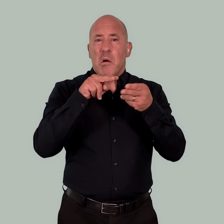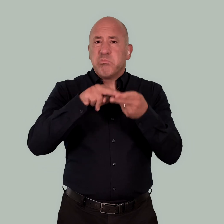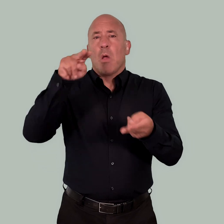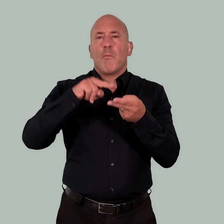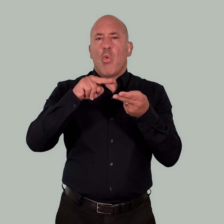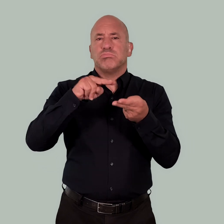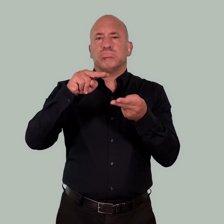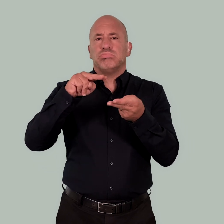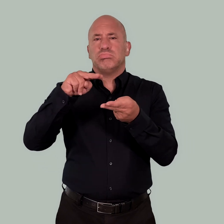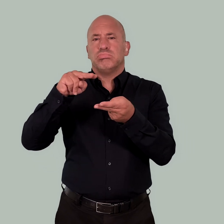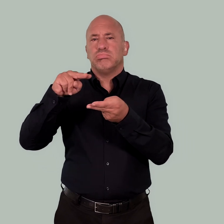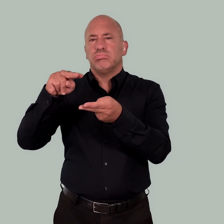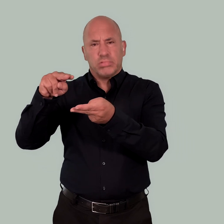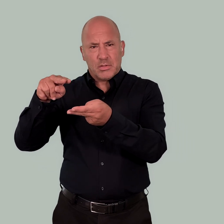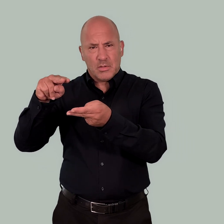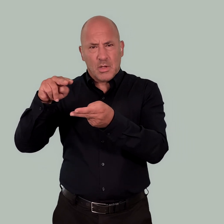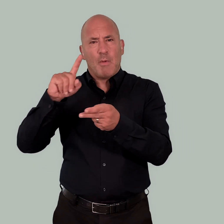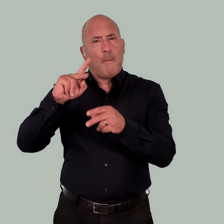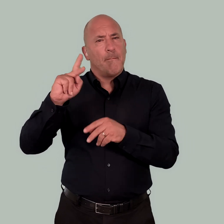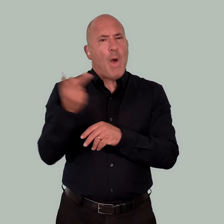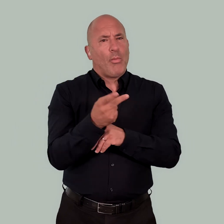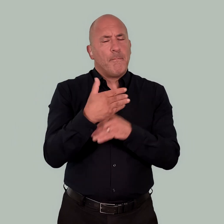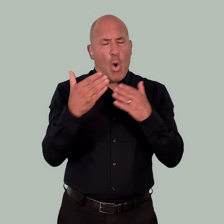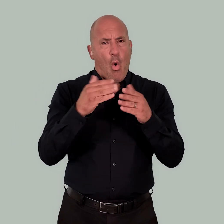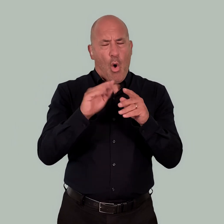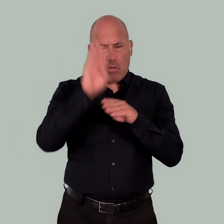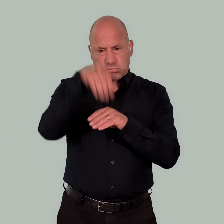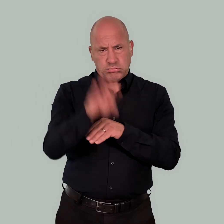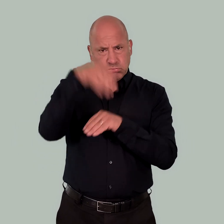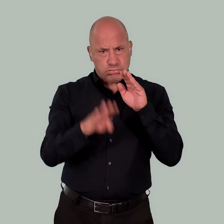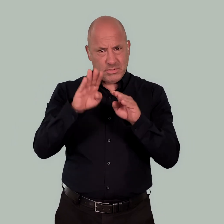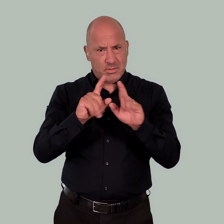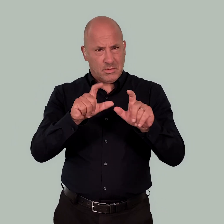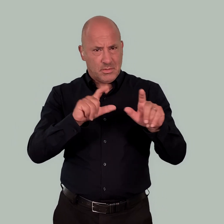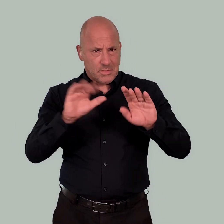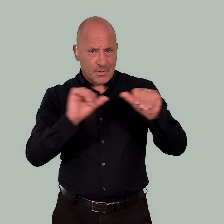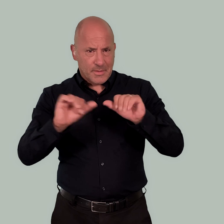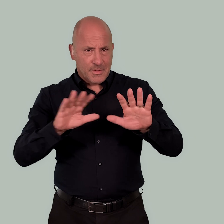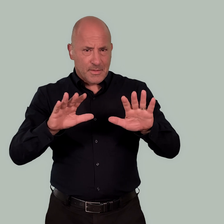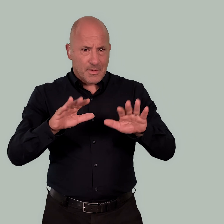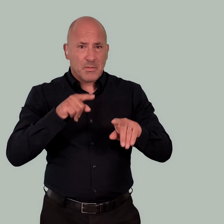in the working age population, although both are more volatile series.